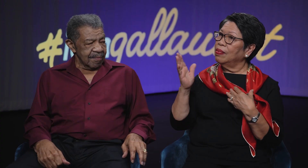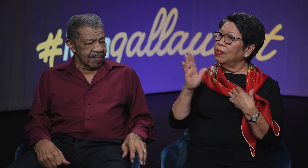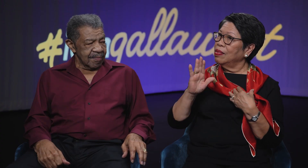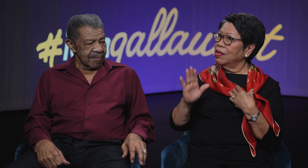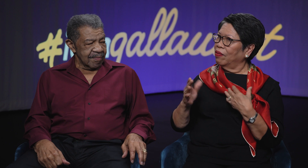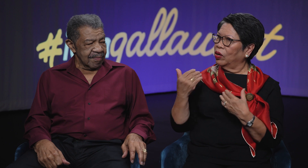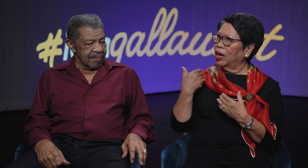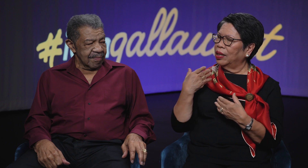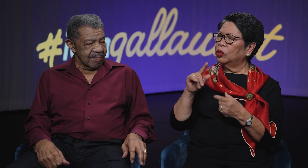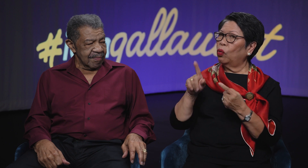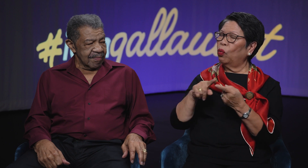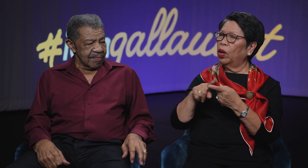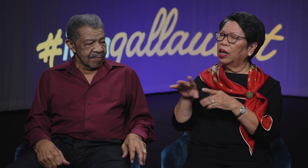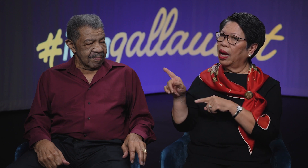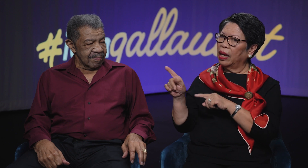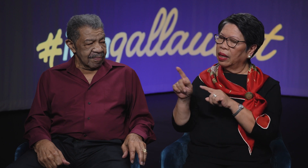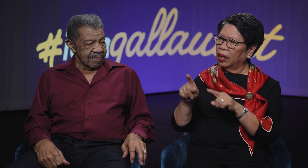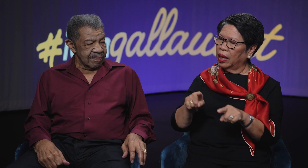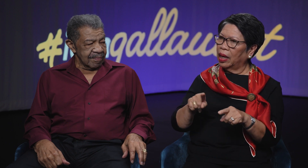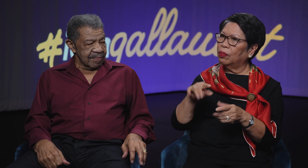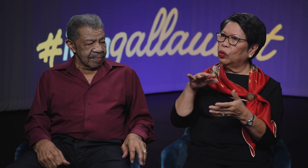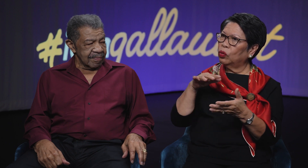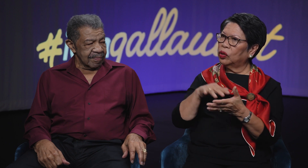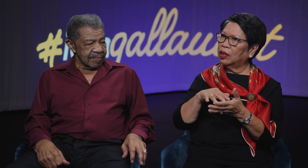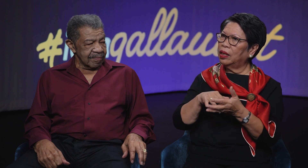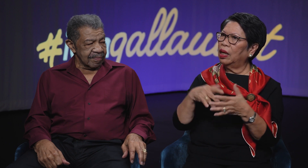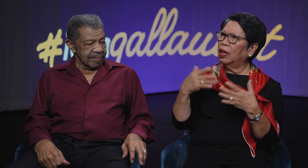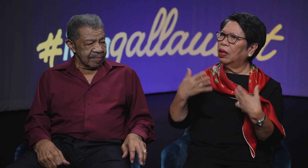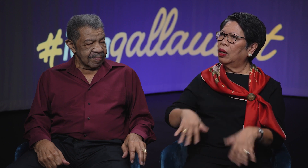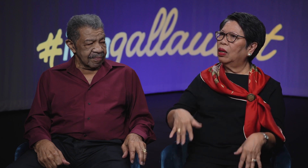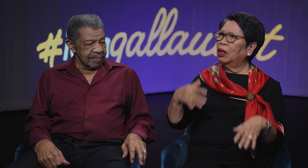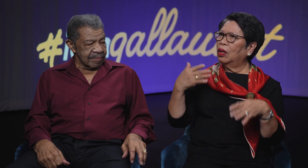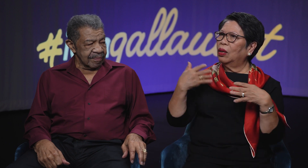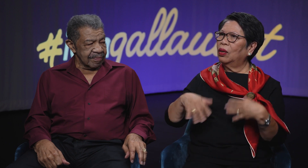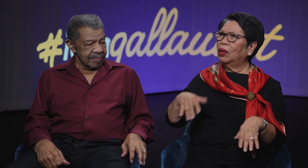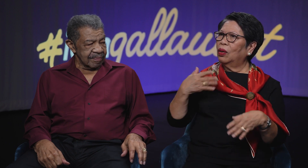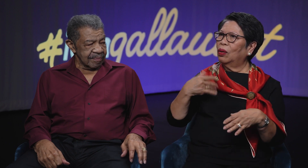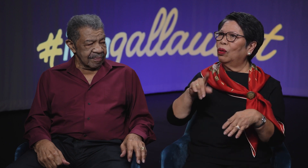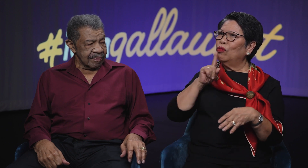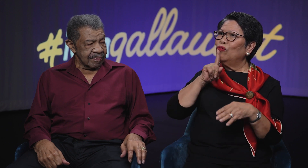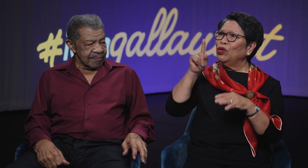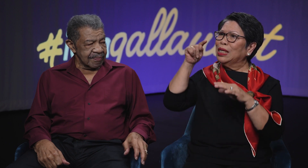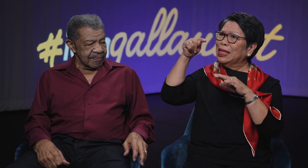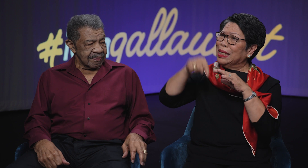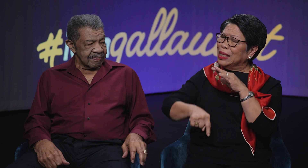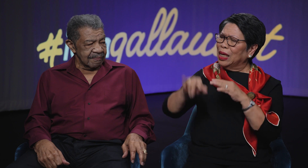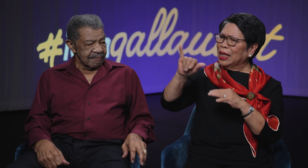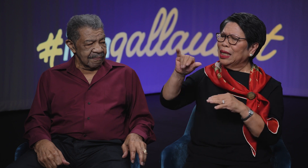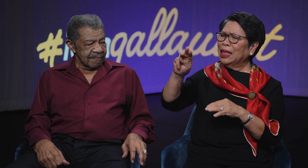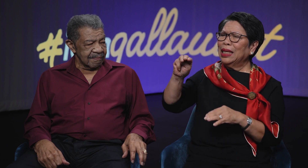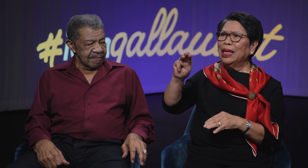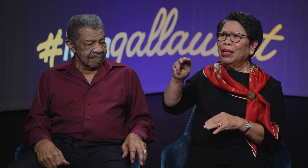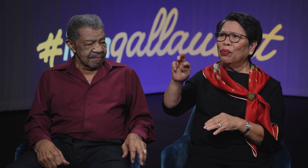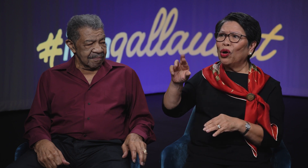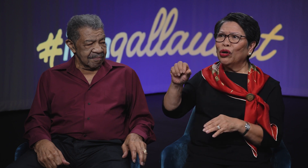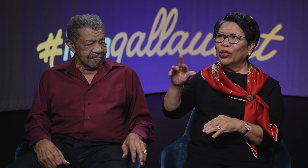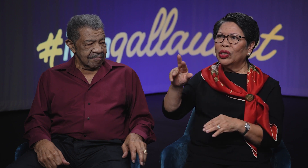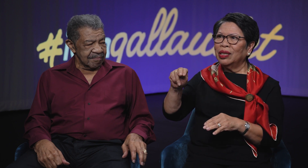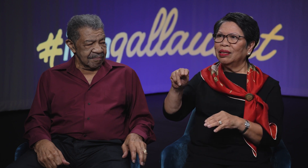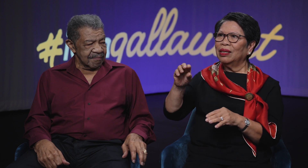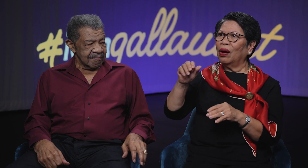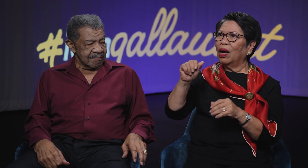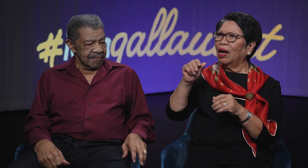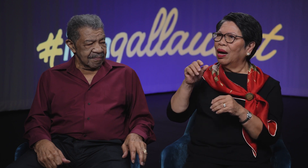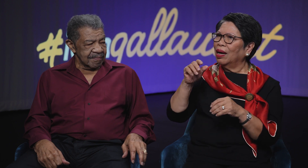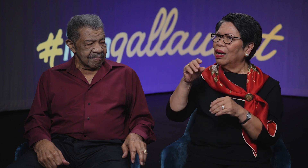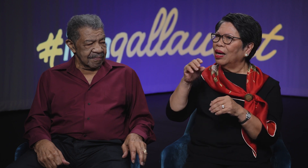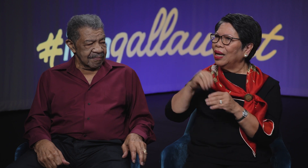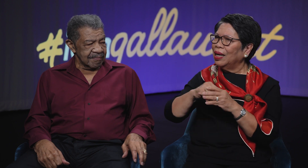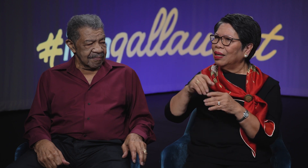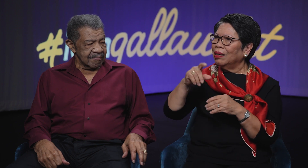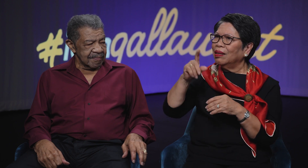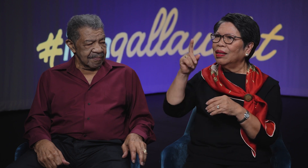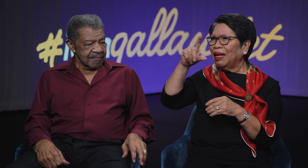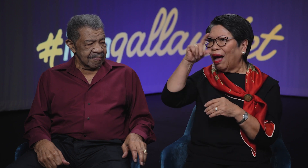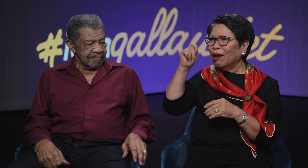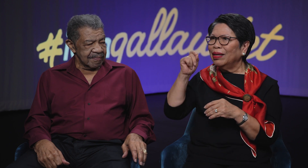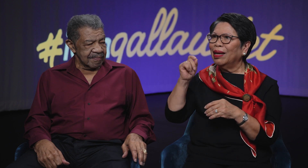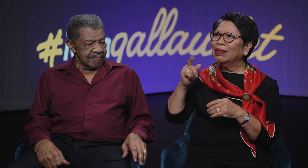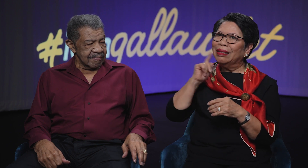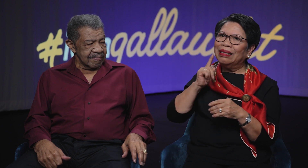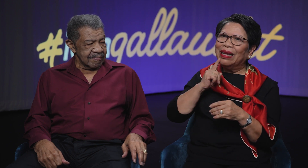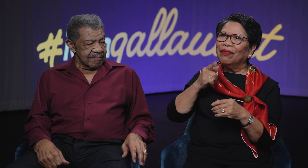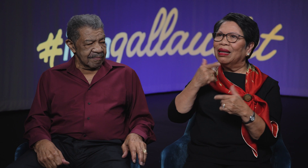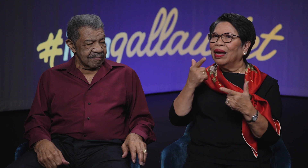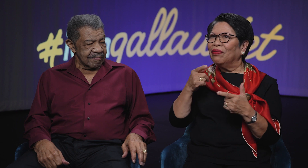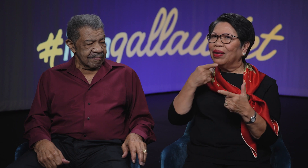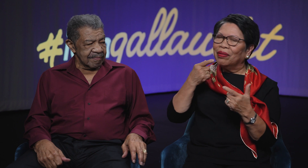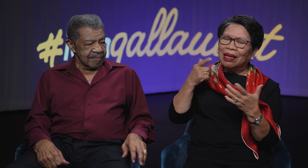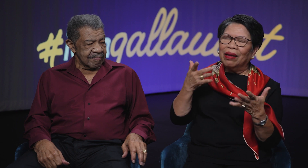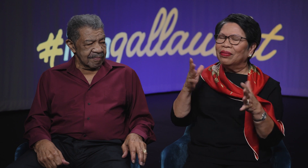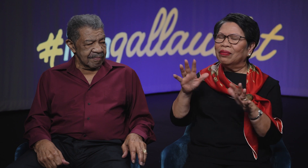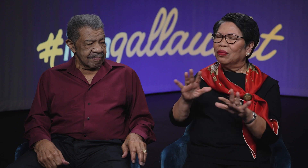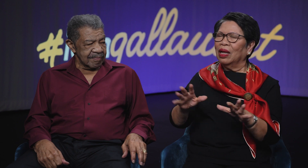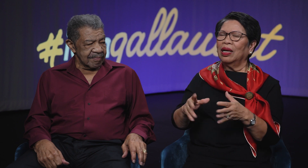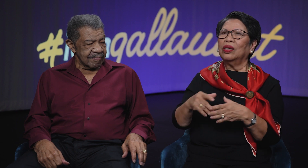When I came to study, it was really an immersion into Gallaudet, the deaf life, and the hearing life.